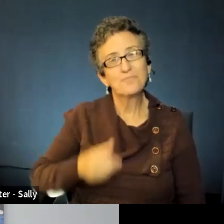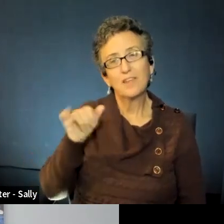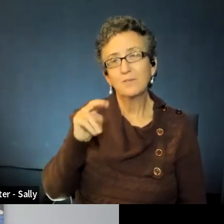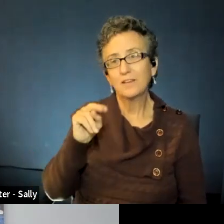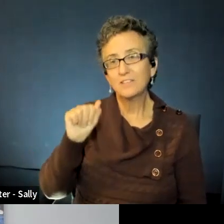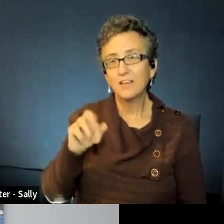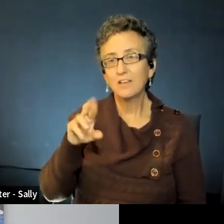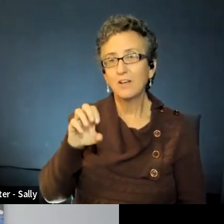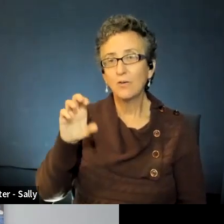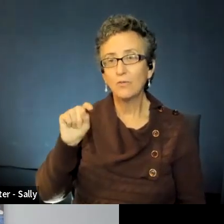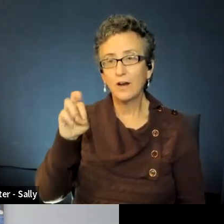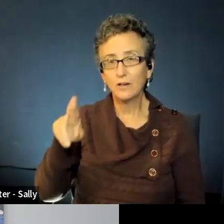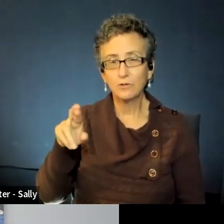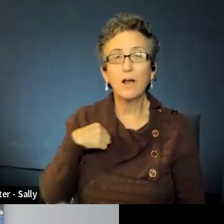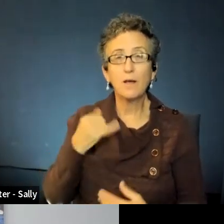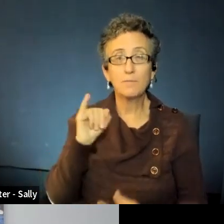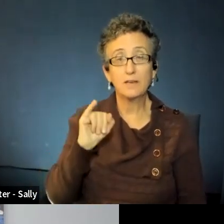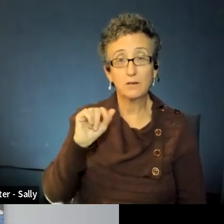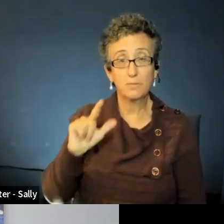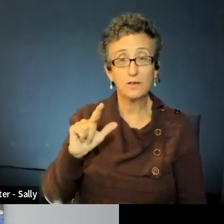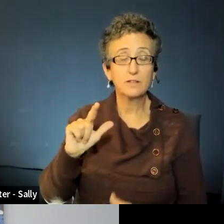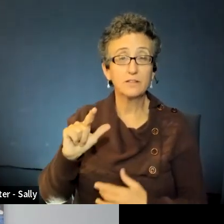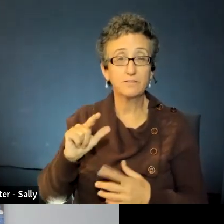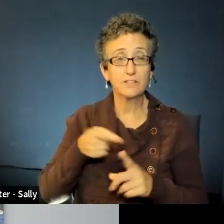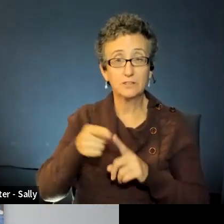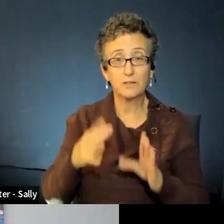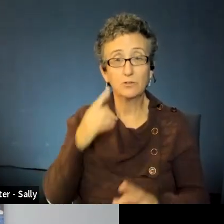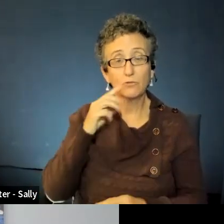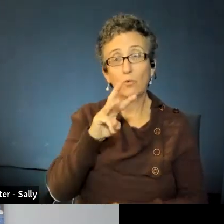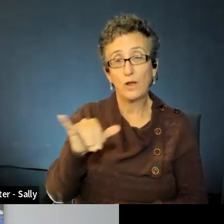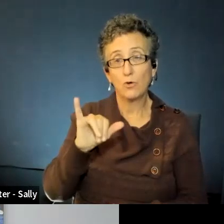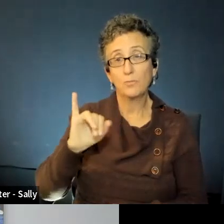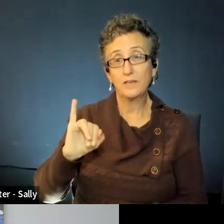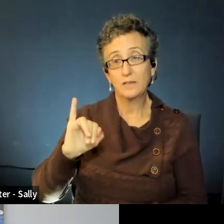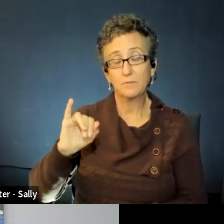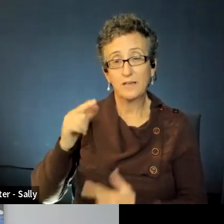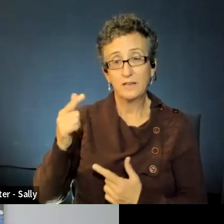I can introduce myself while were waiting for that.